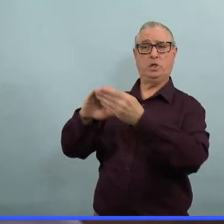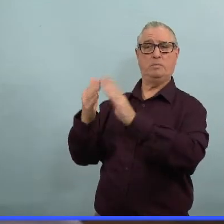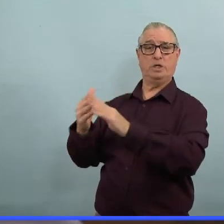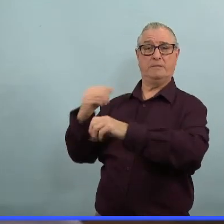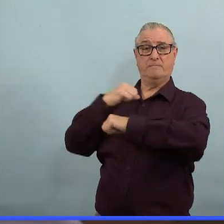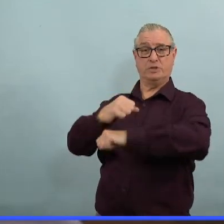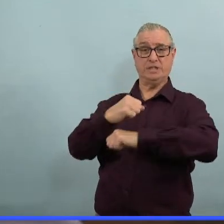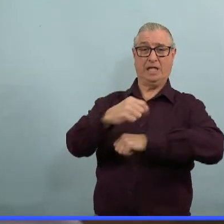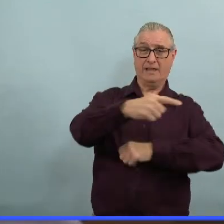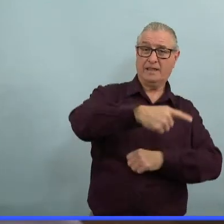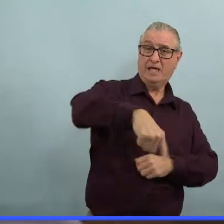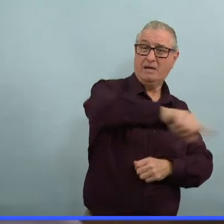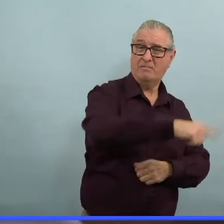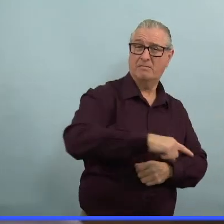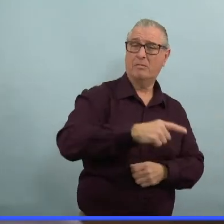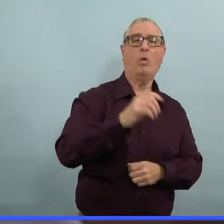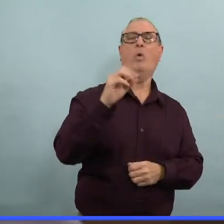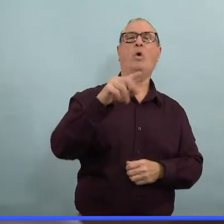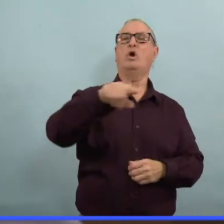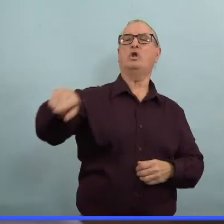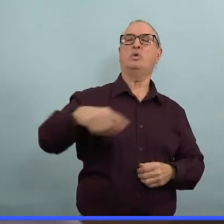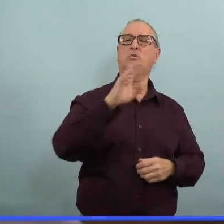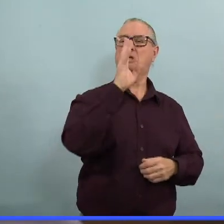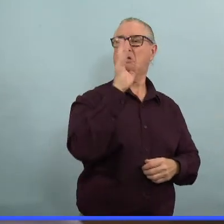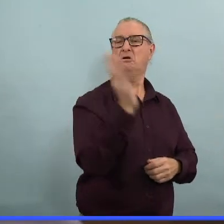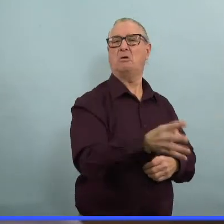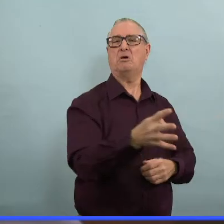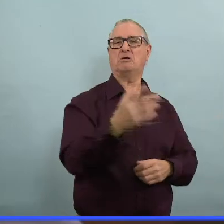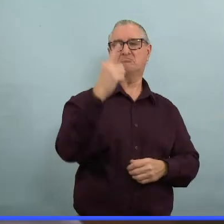health challenges uh pre-pandemic we unfortunately saw